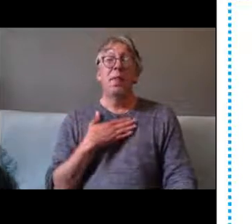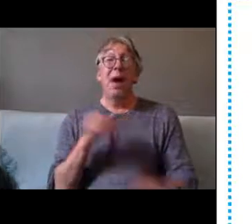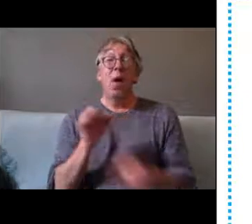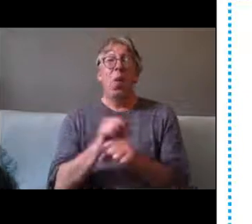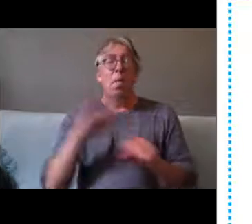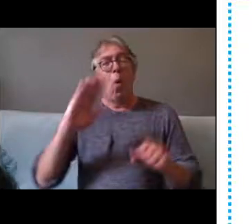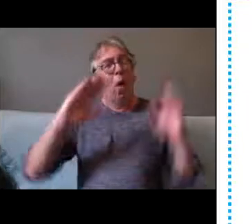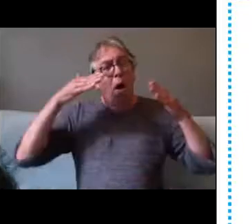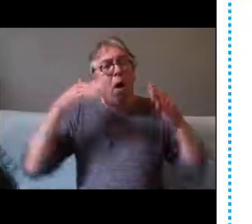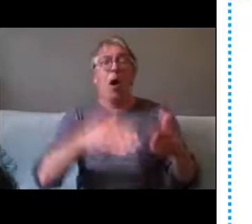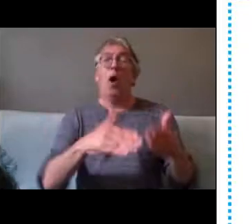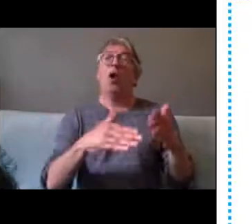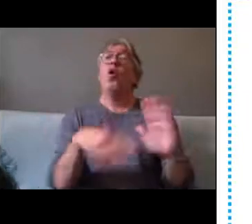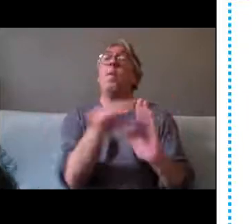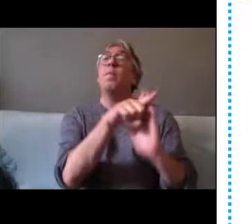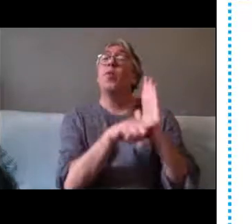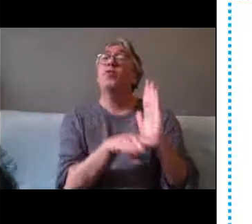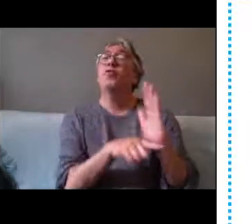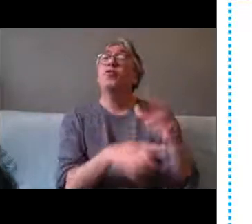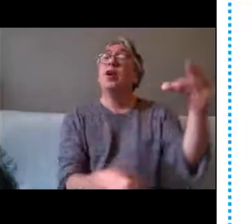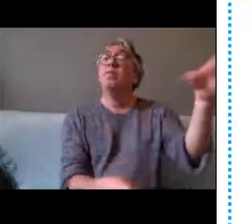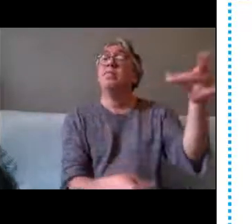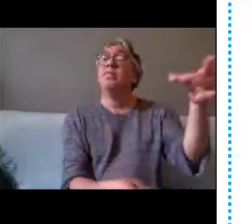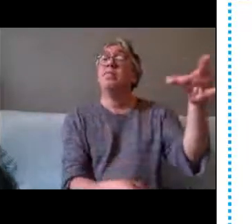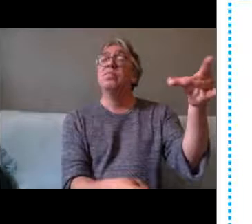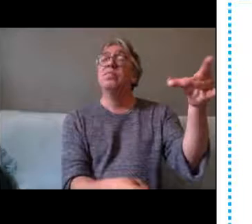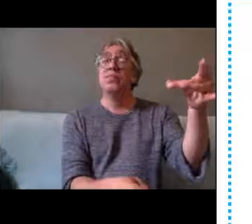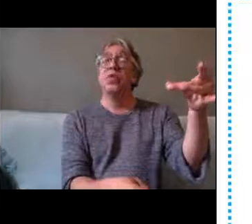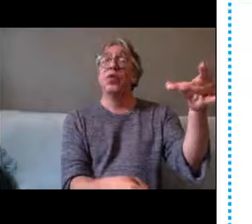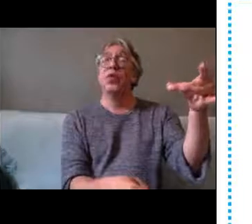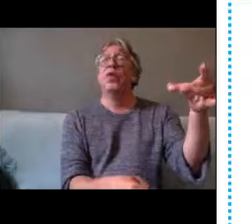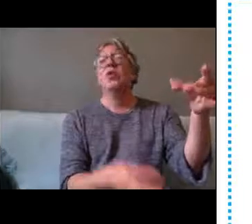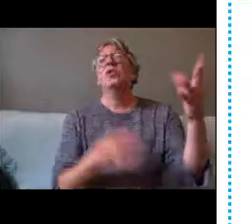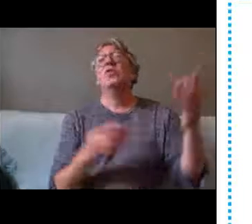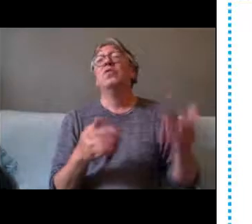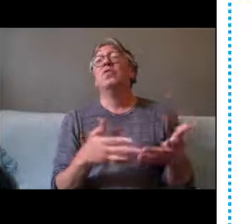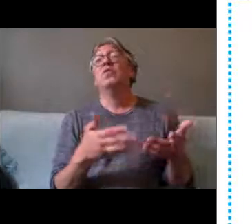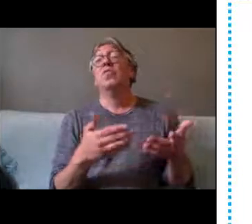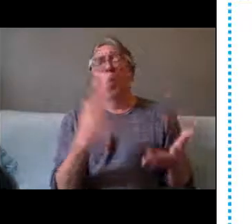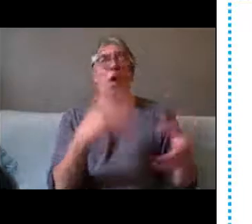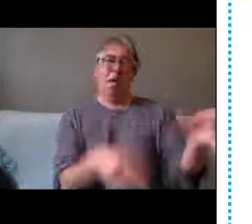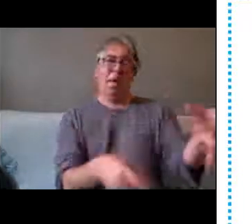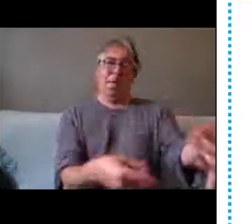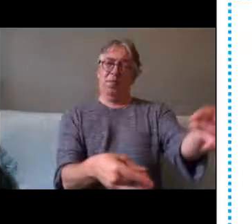so the way it affected my work was that we couldn't focus